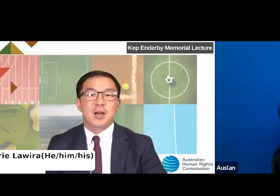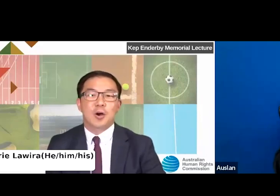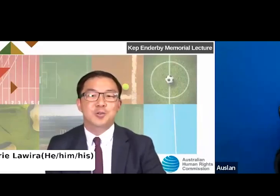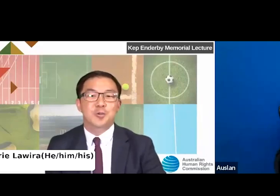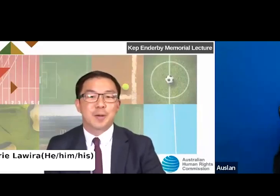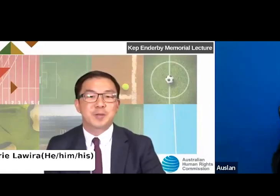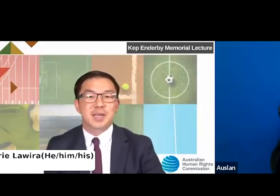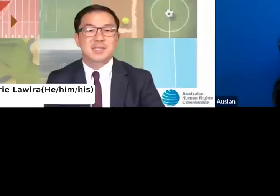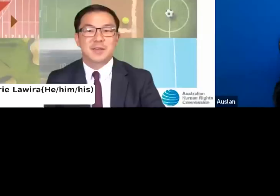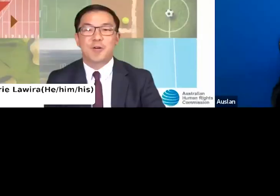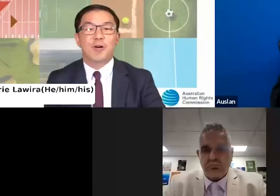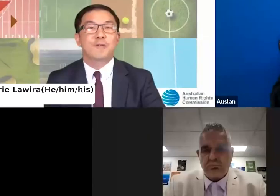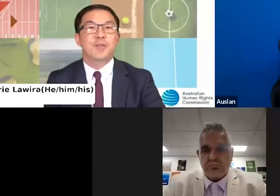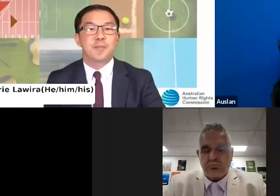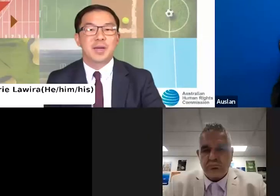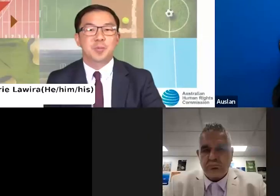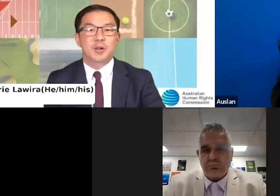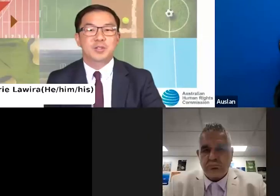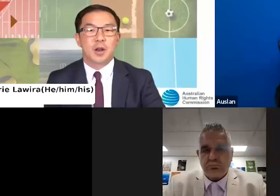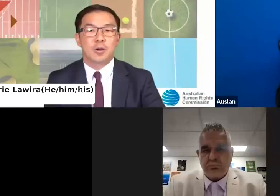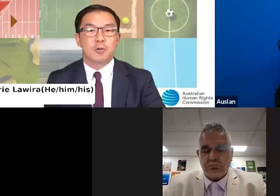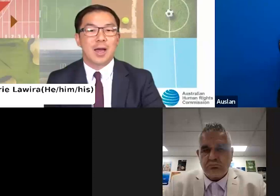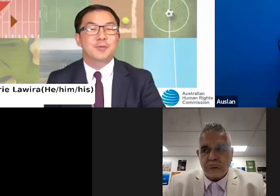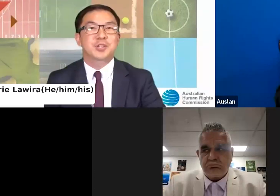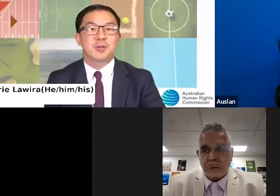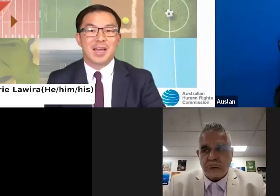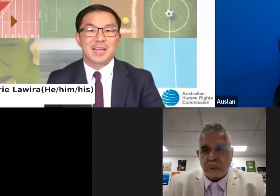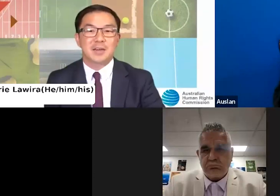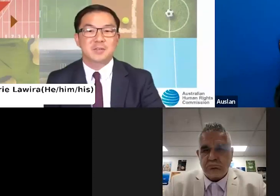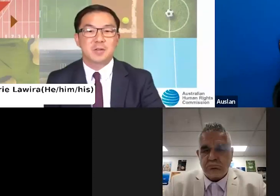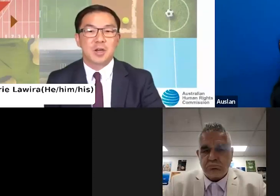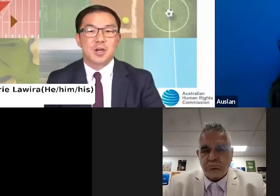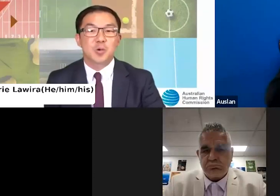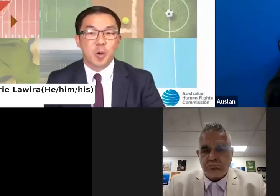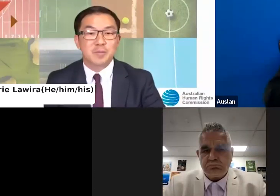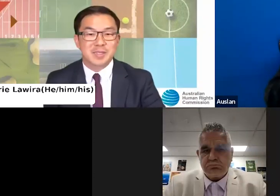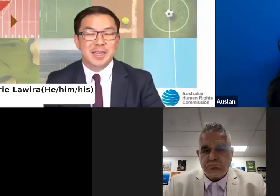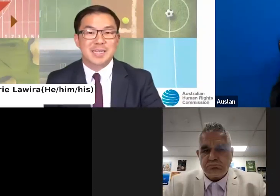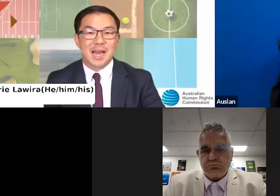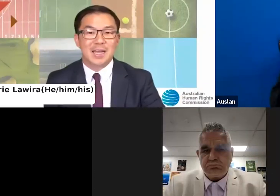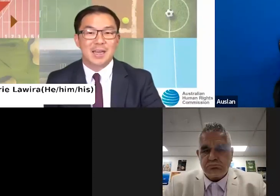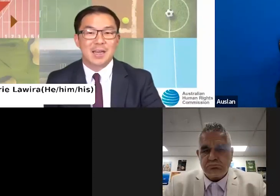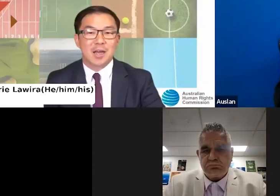a cultural representative of the Metropolitan Local Aboriginal Land Council, to welcome us here today.